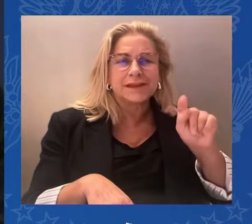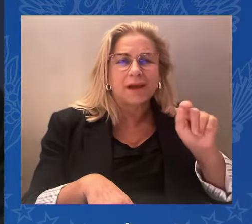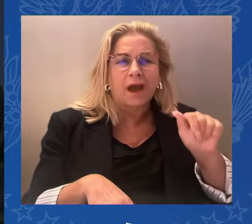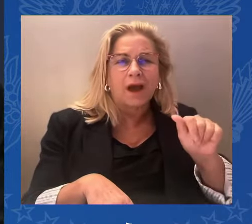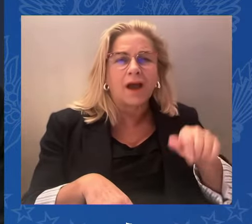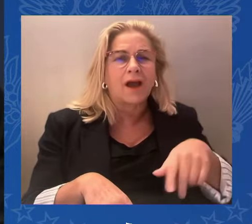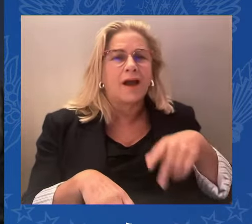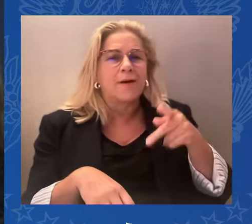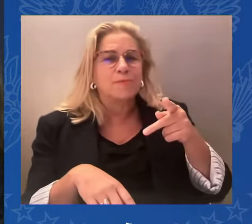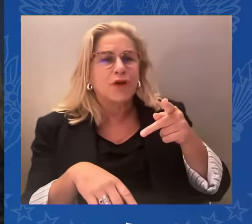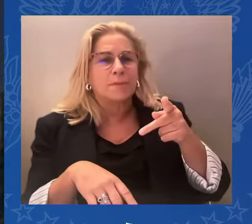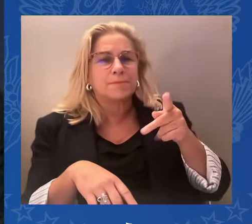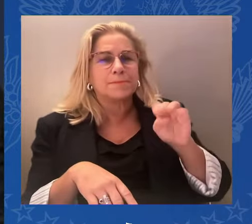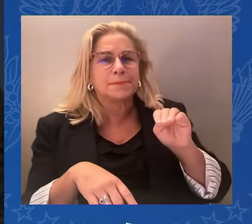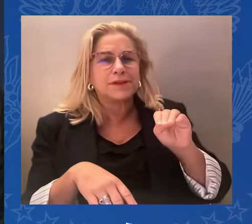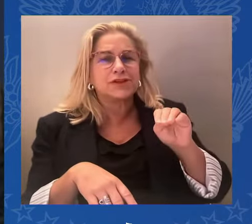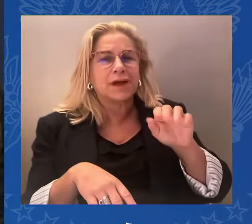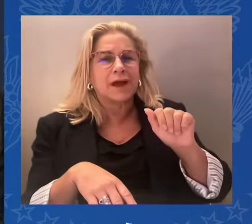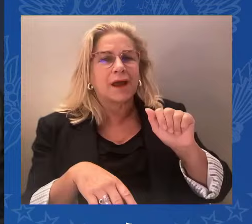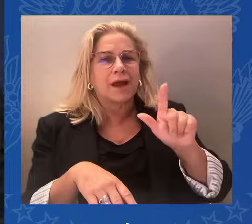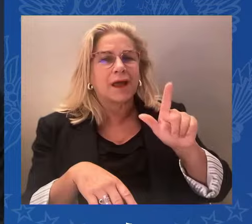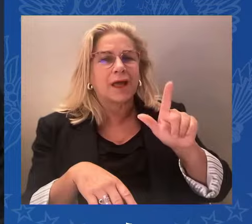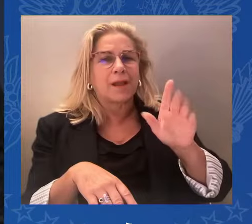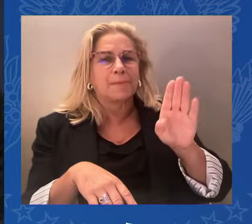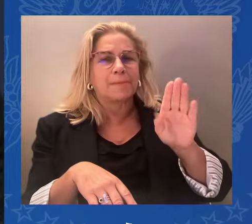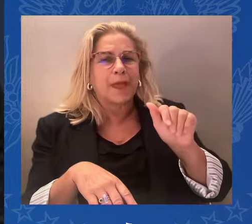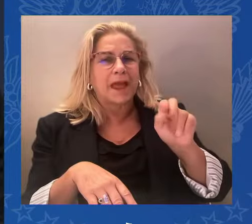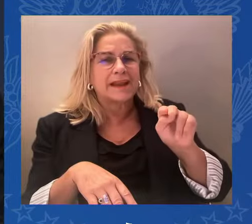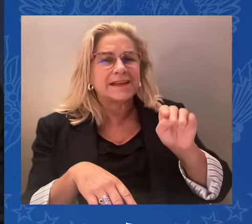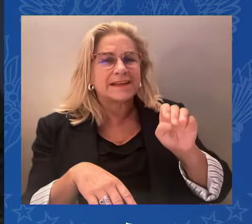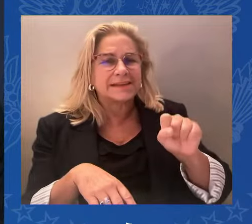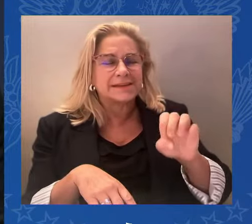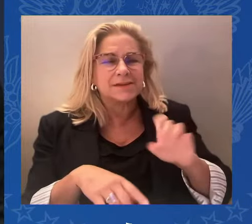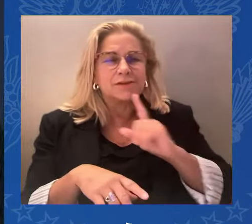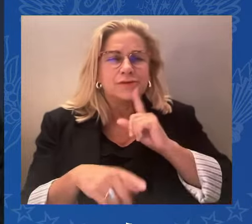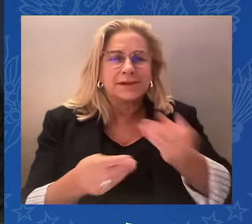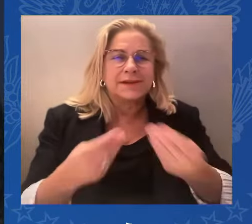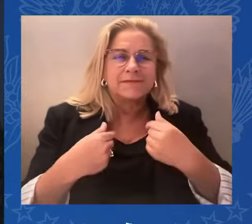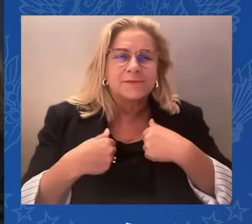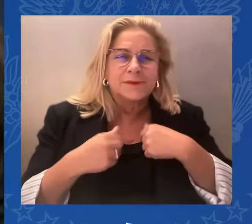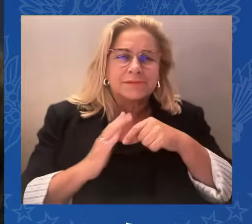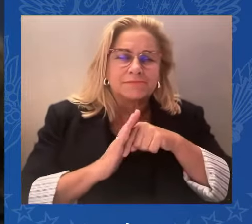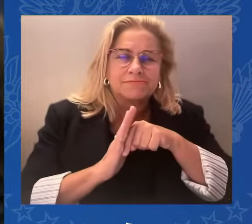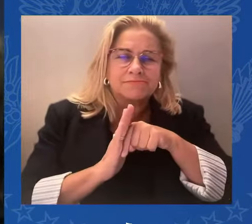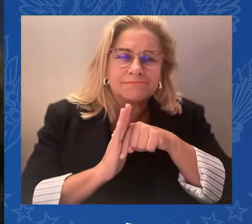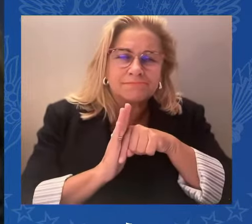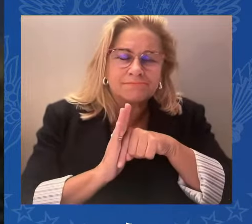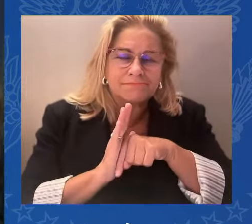it gives me immense pleasure to participate at this